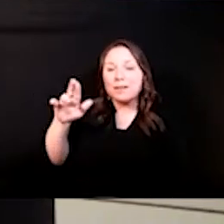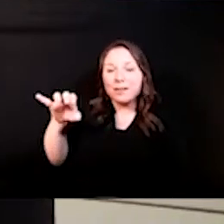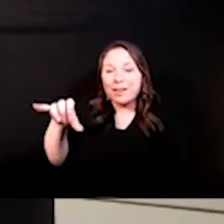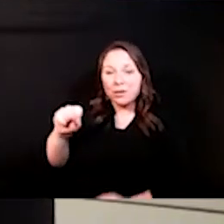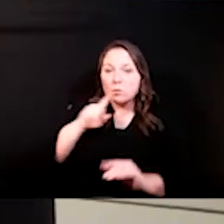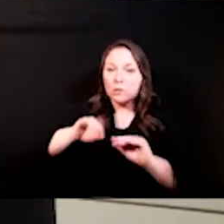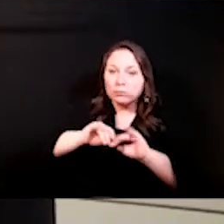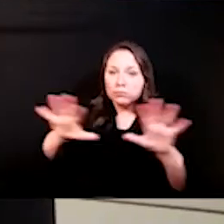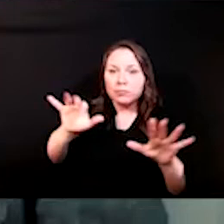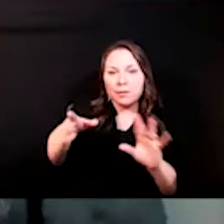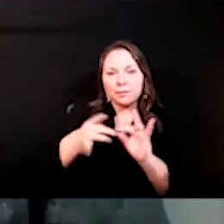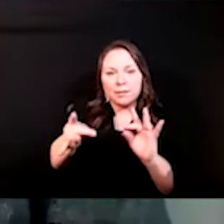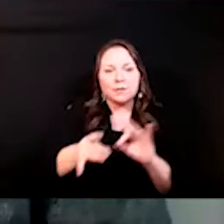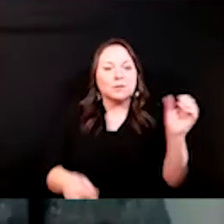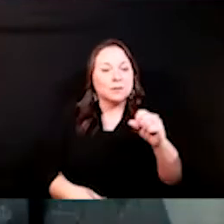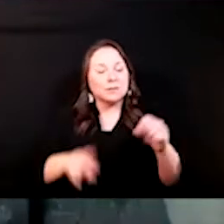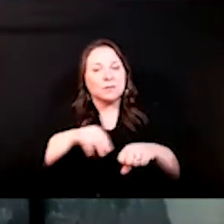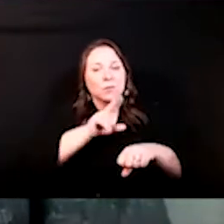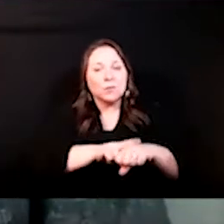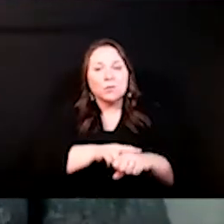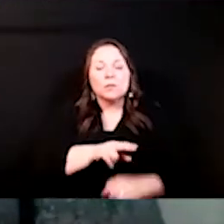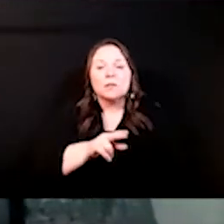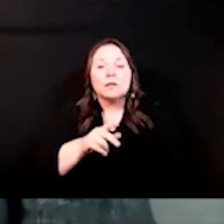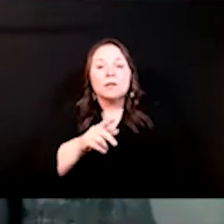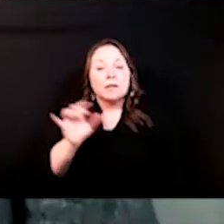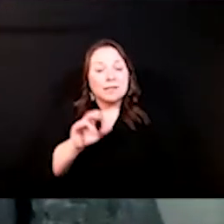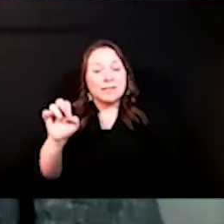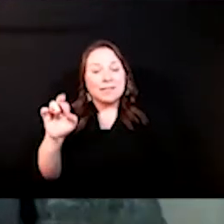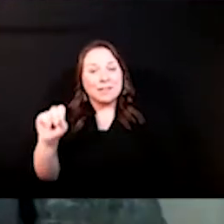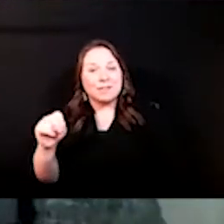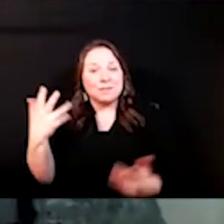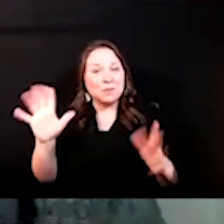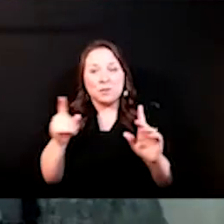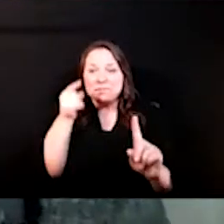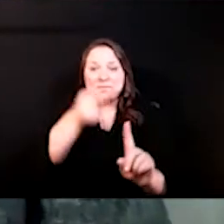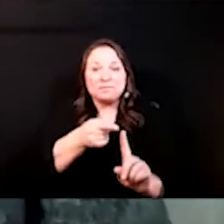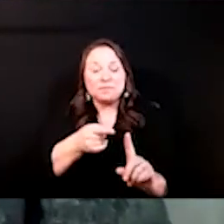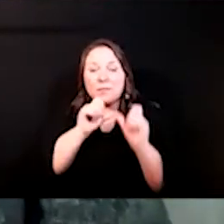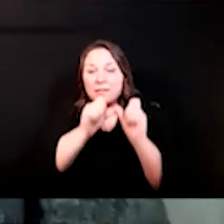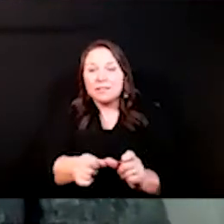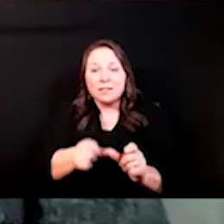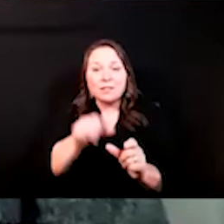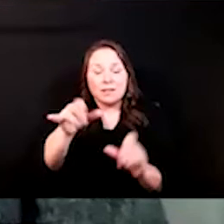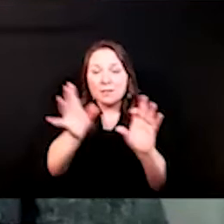THIS IS SOMETHING THAT AMERICARES HAS BEEN WORING ON TO GET THAT MESSAGE OUT. » ABSOLUTELY. AS ERIN HAS